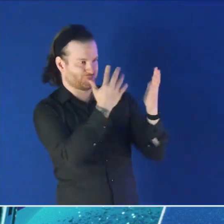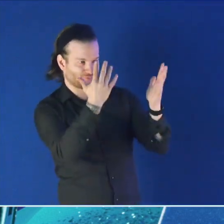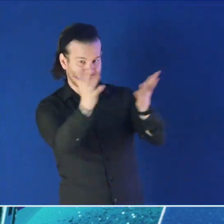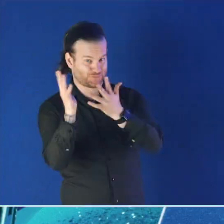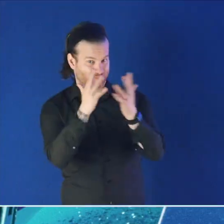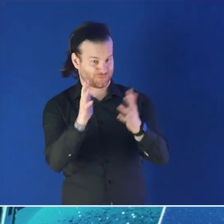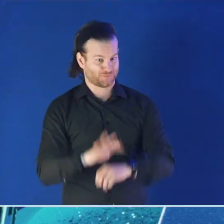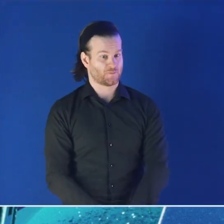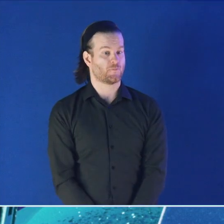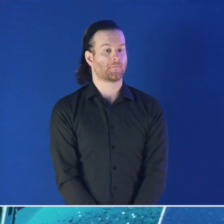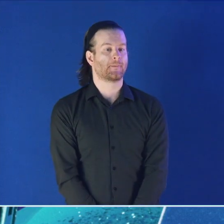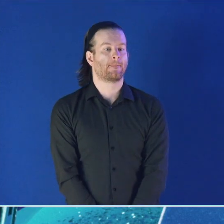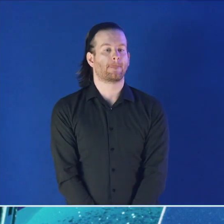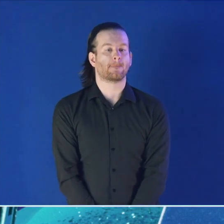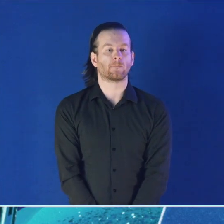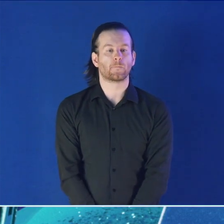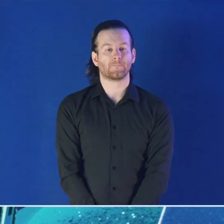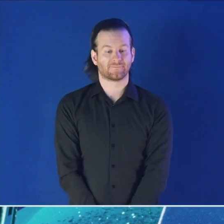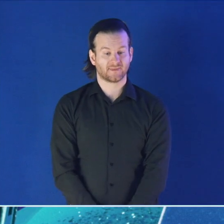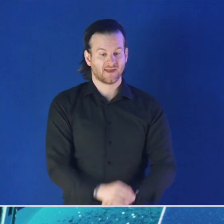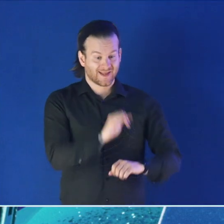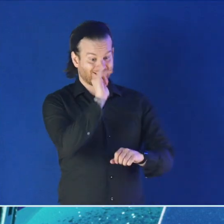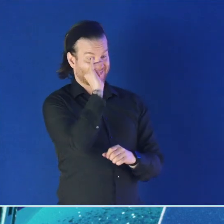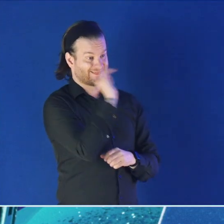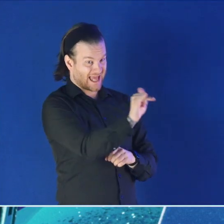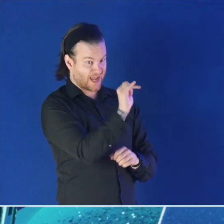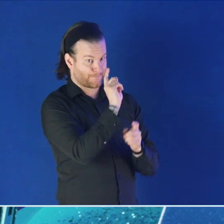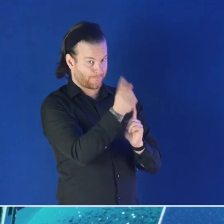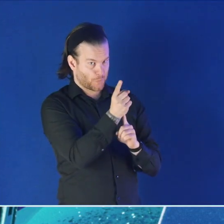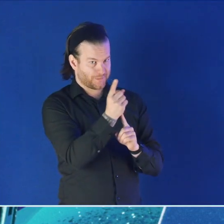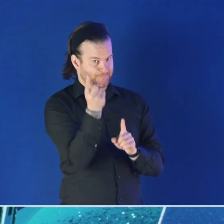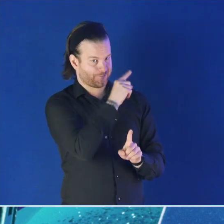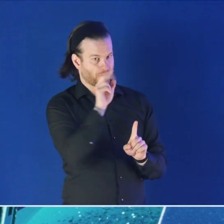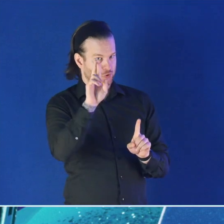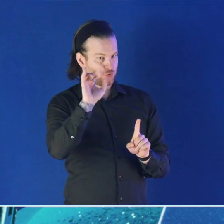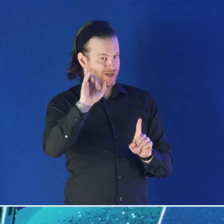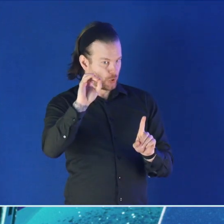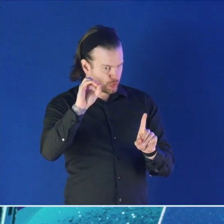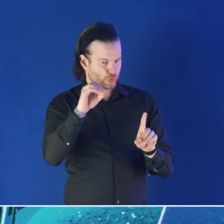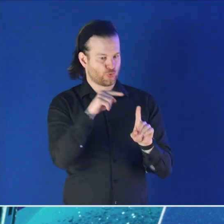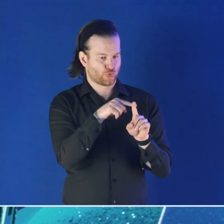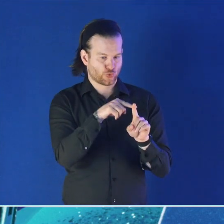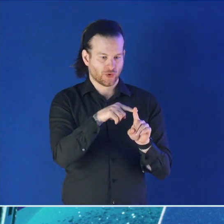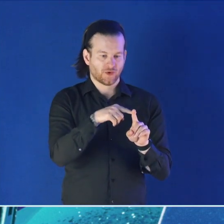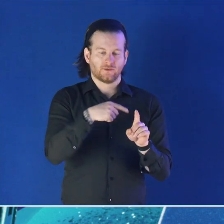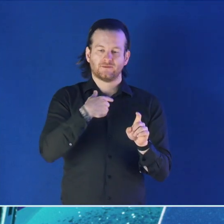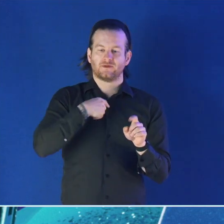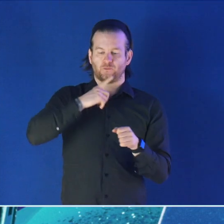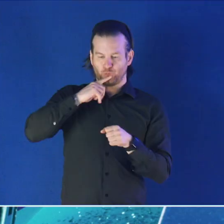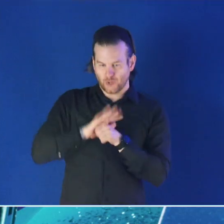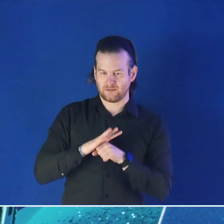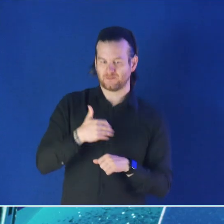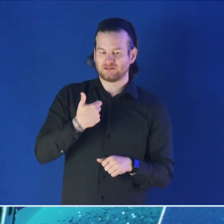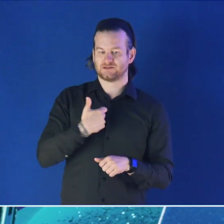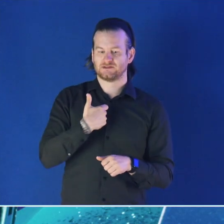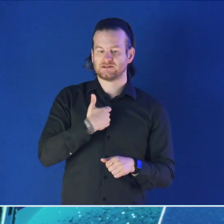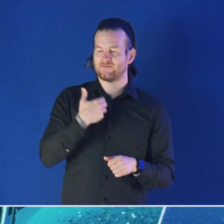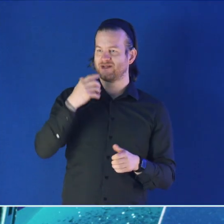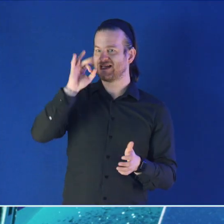And from that moment, I pledged that if I ever got into a position where I could help influence adaptive sport,